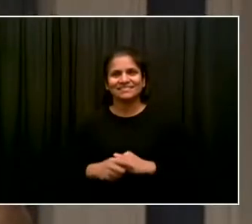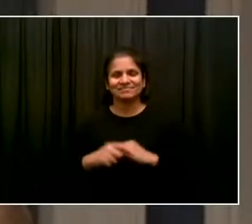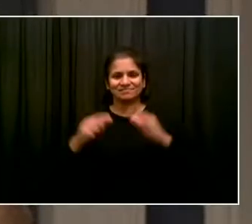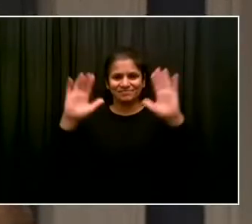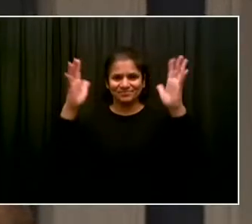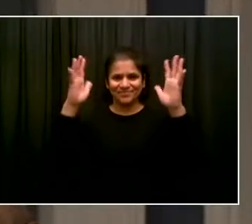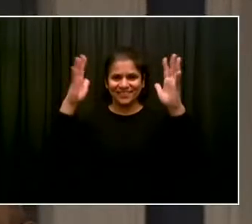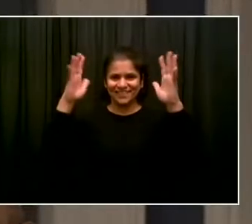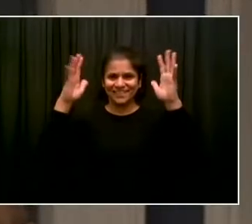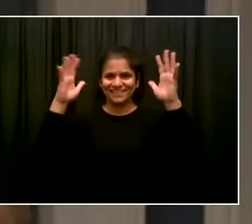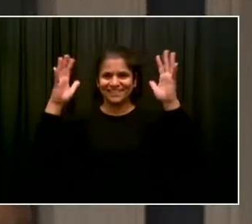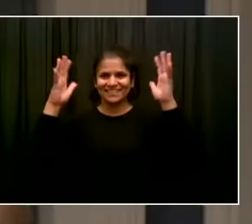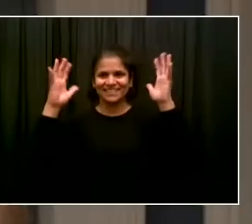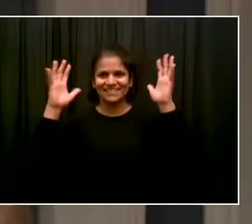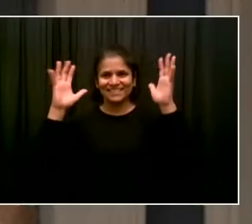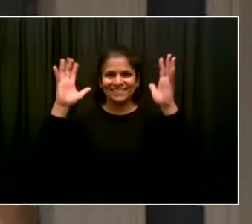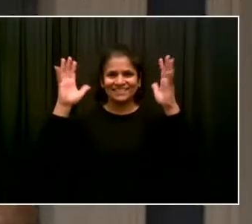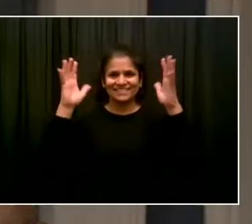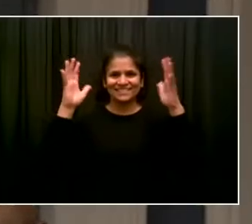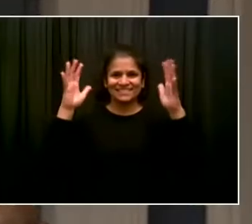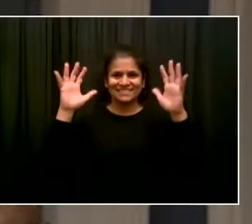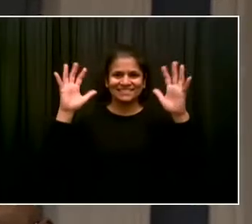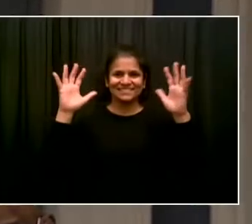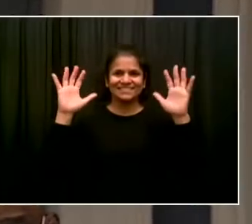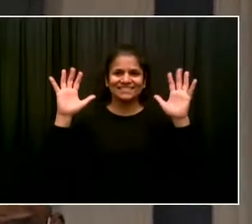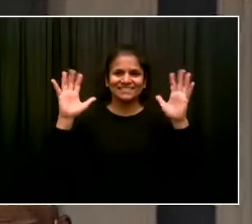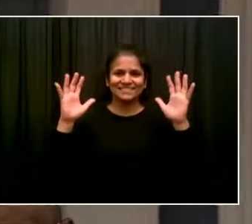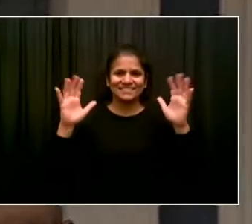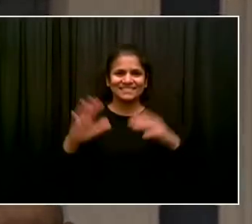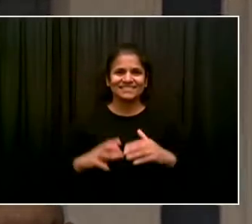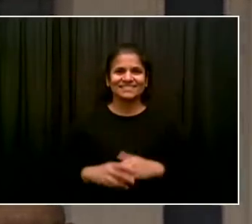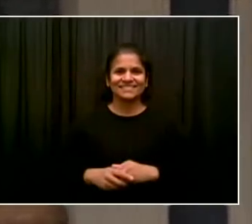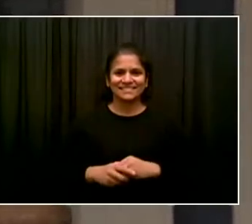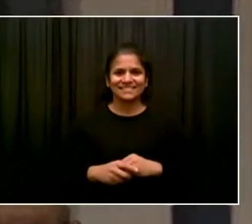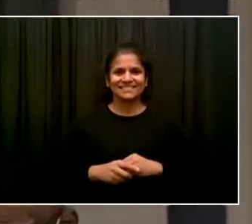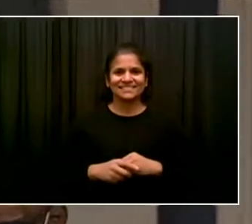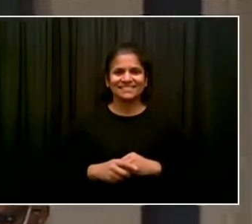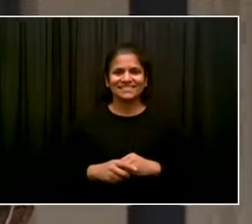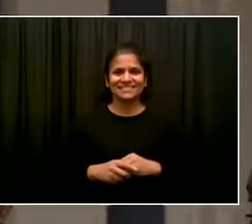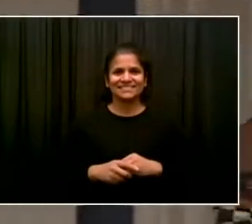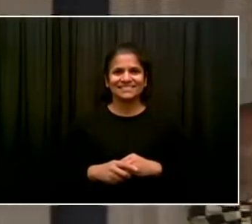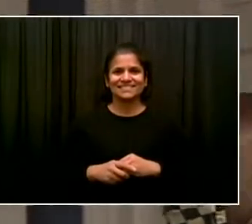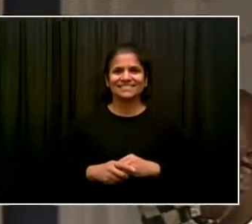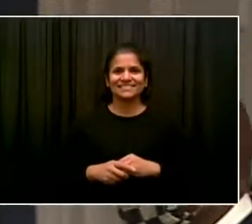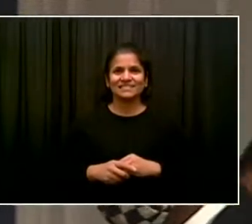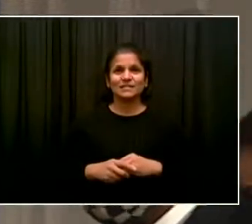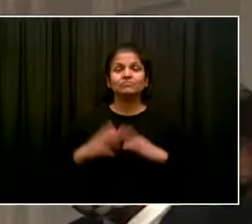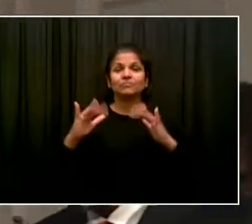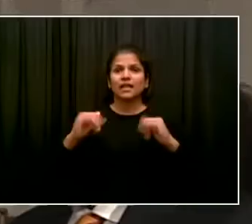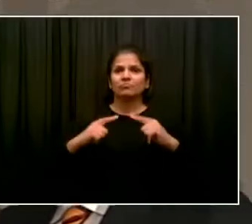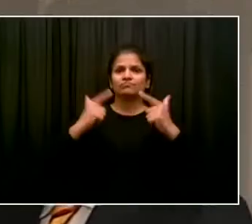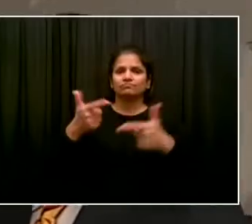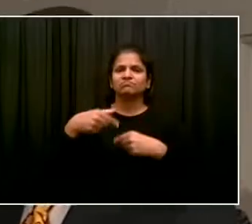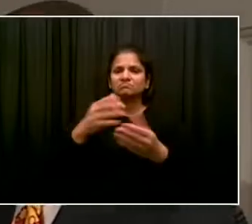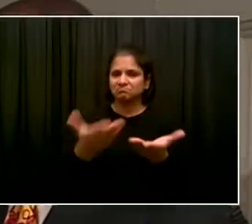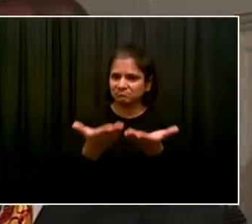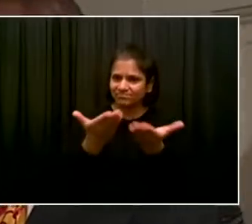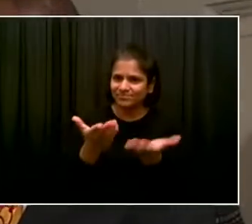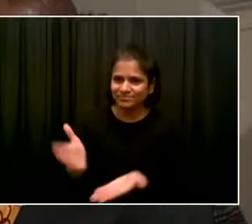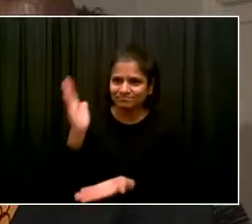YORK CITY.